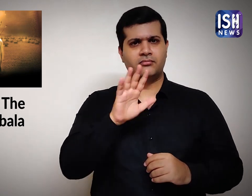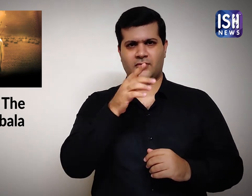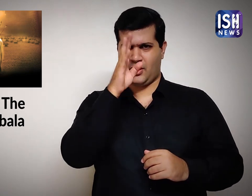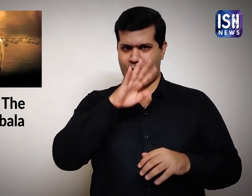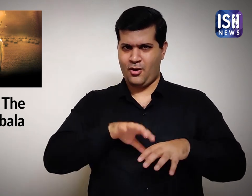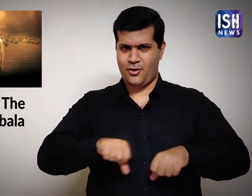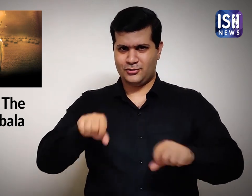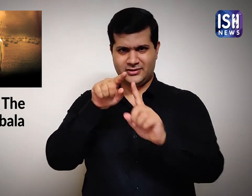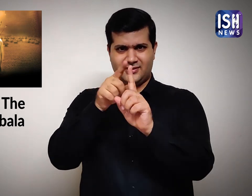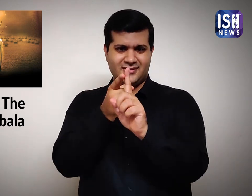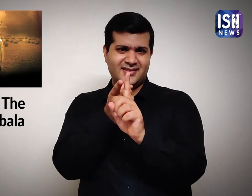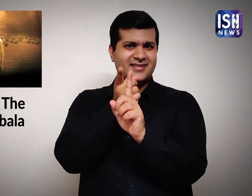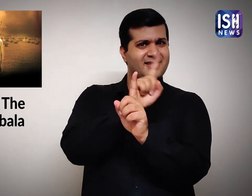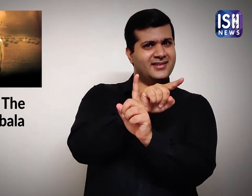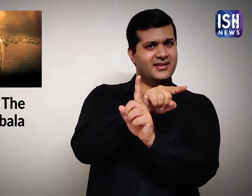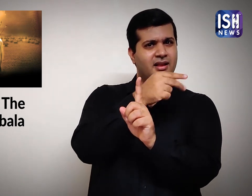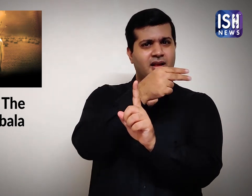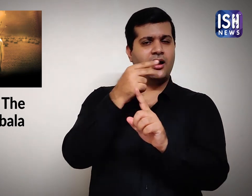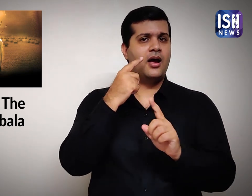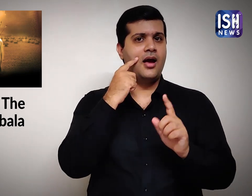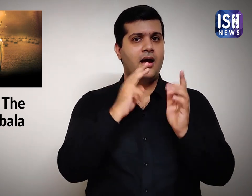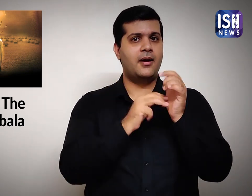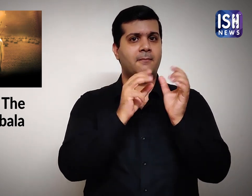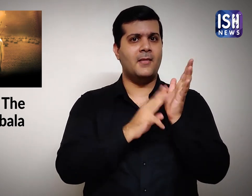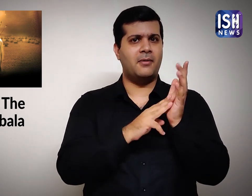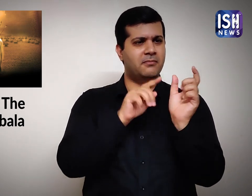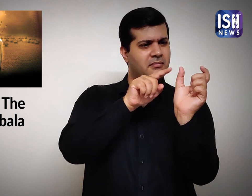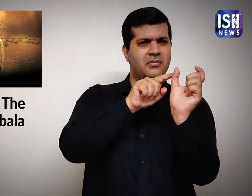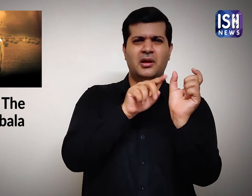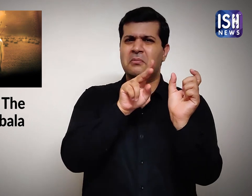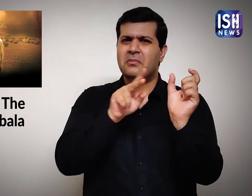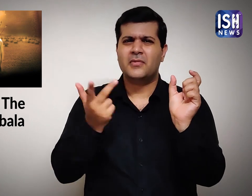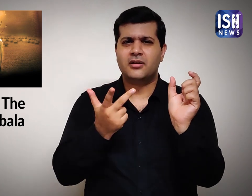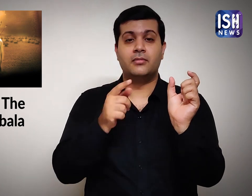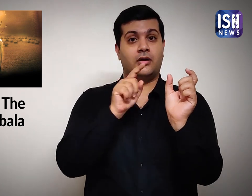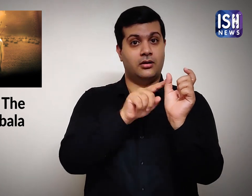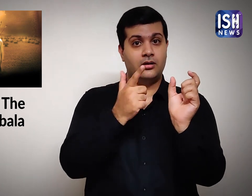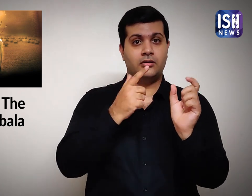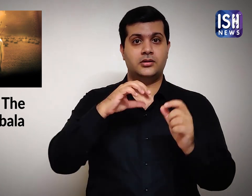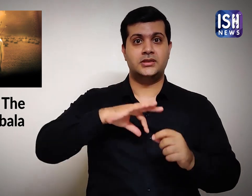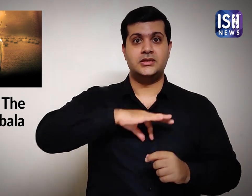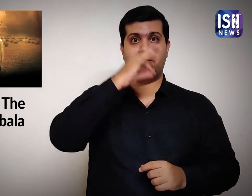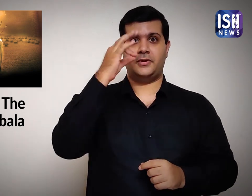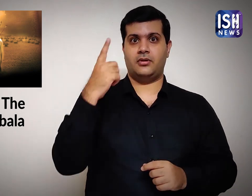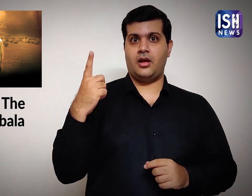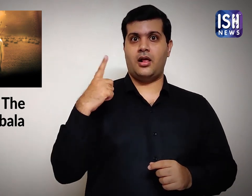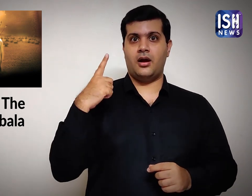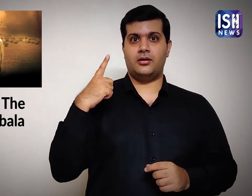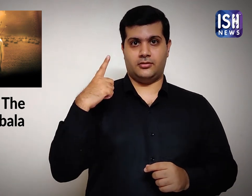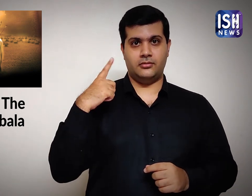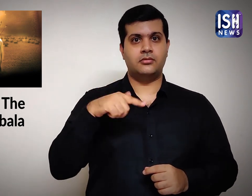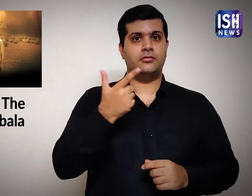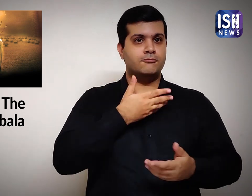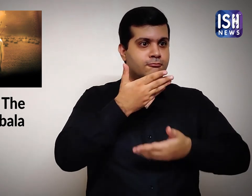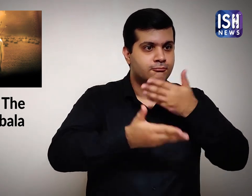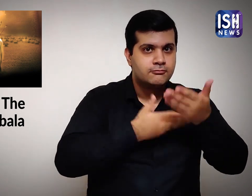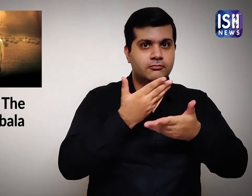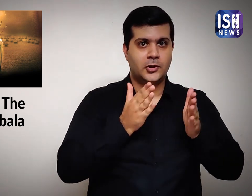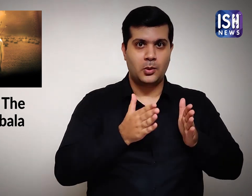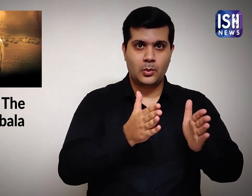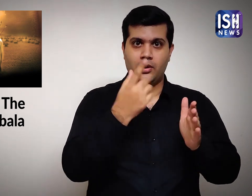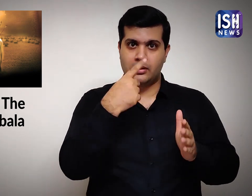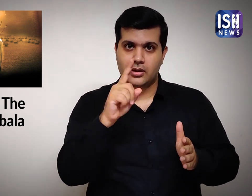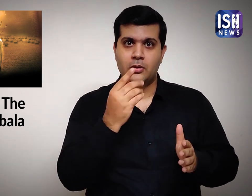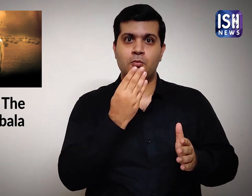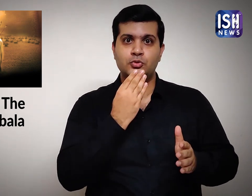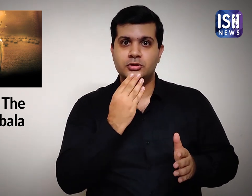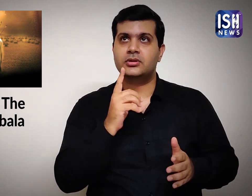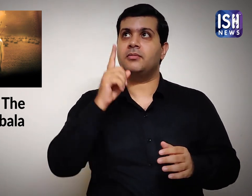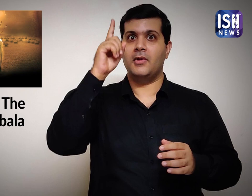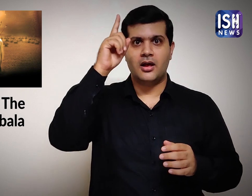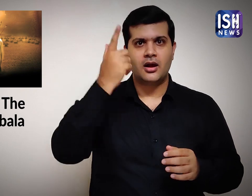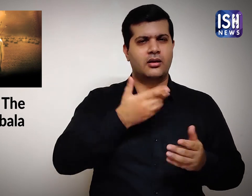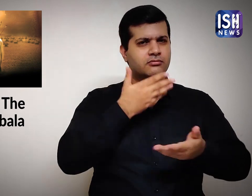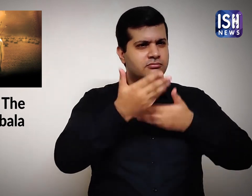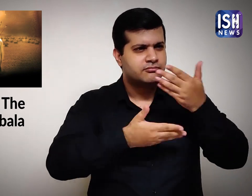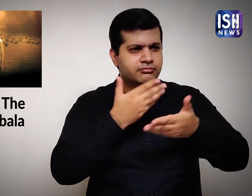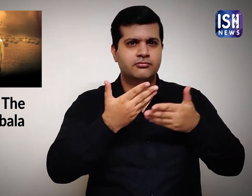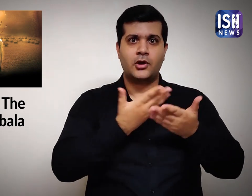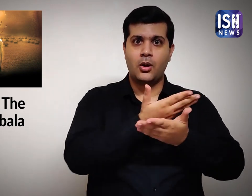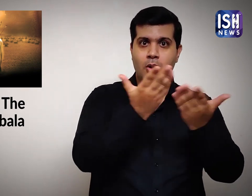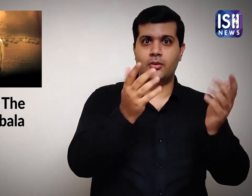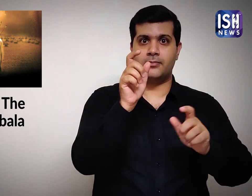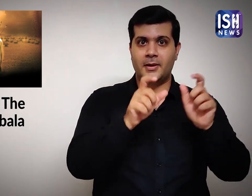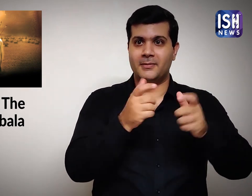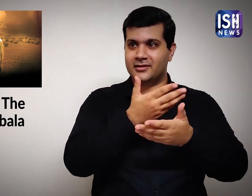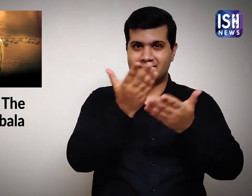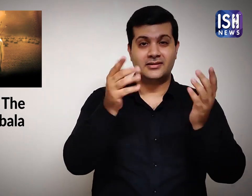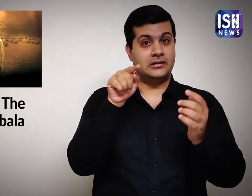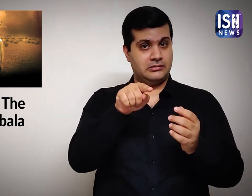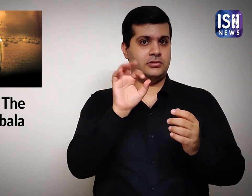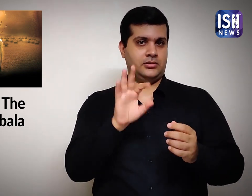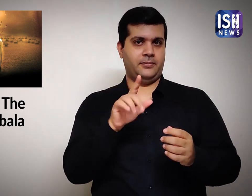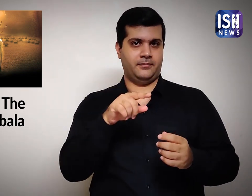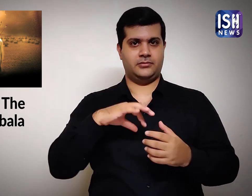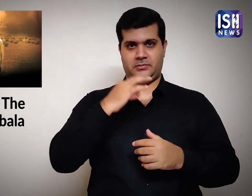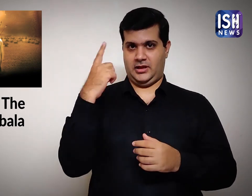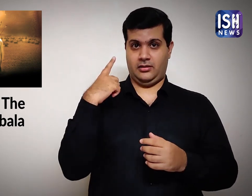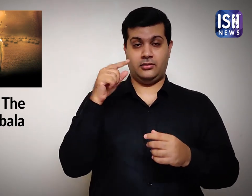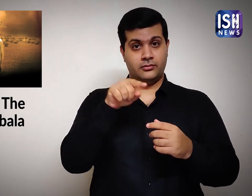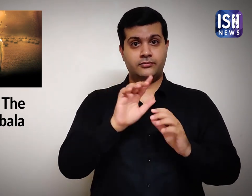“Imam” means spiritual leader who follows and teaches Islam and leads people in prayers.